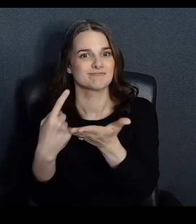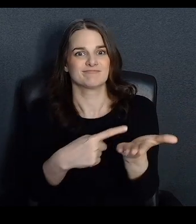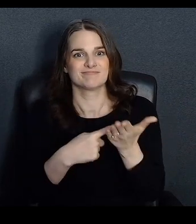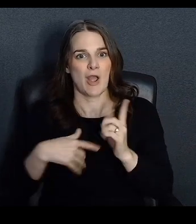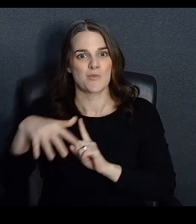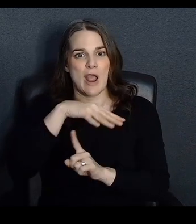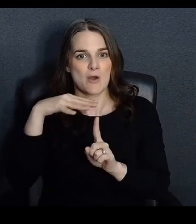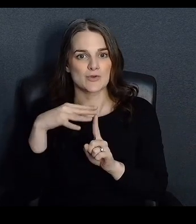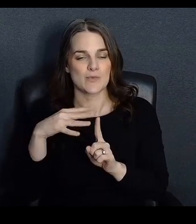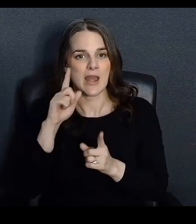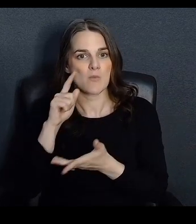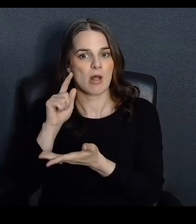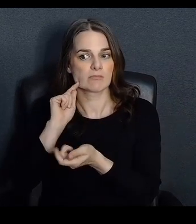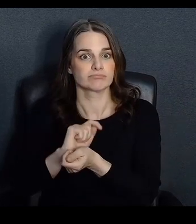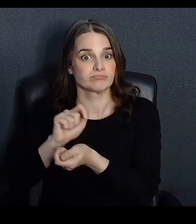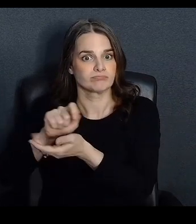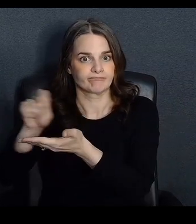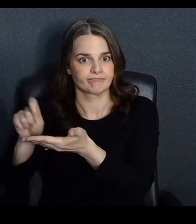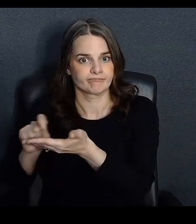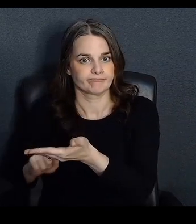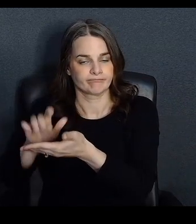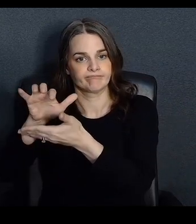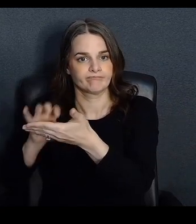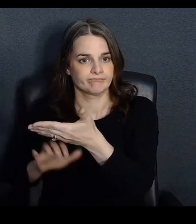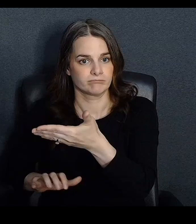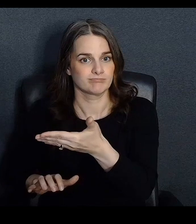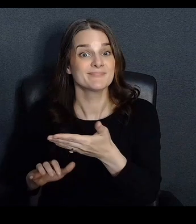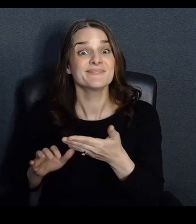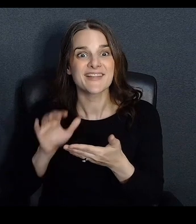It also has an AI feature, an artificial intelligence feature,